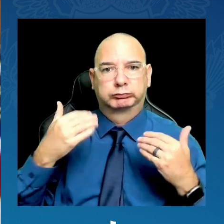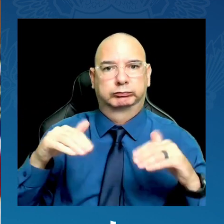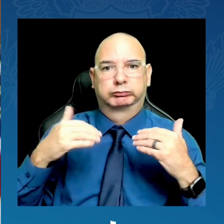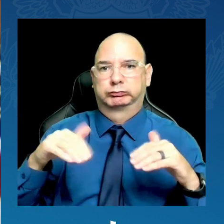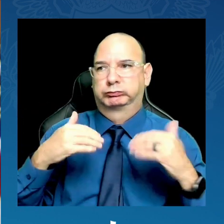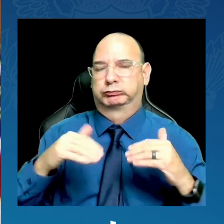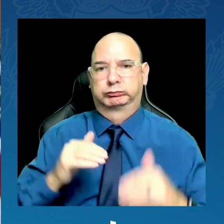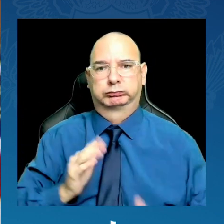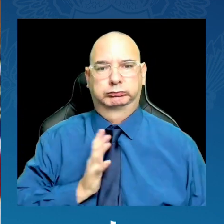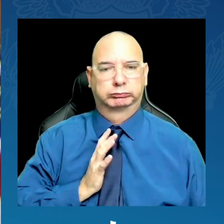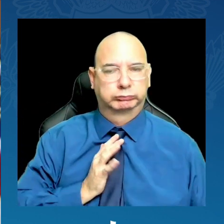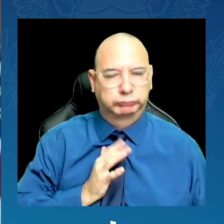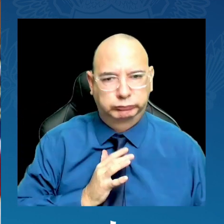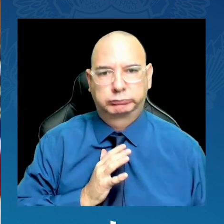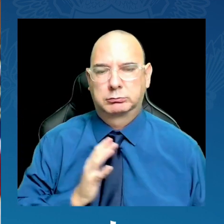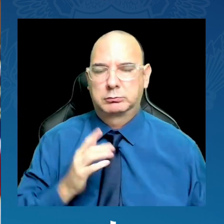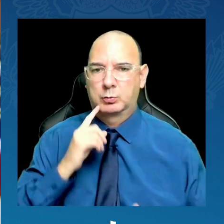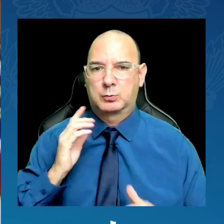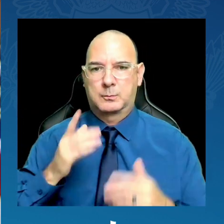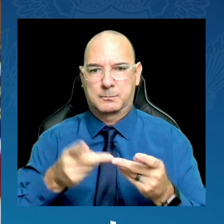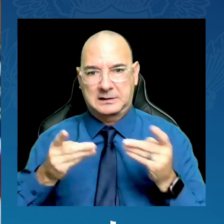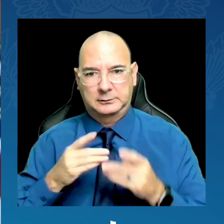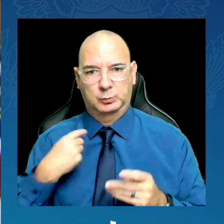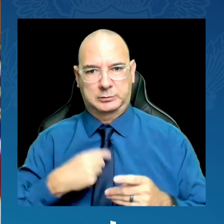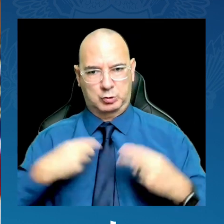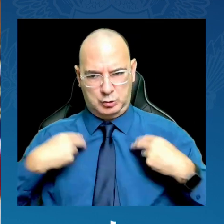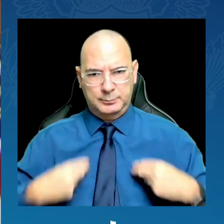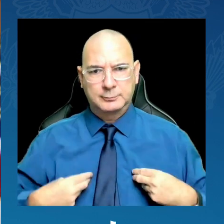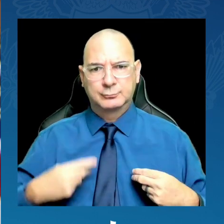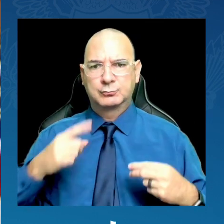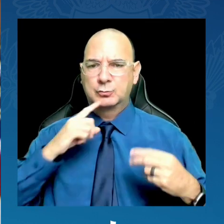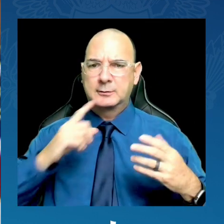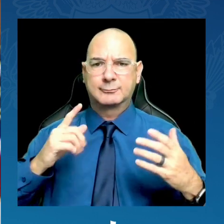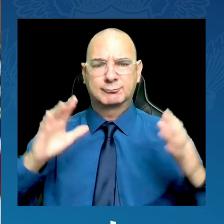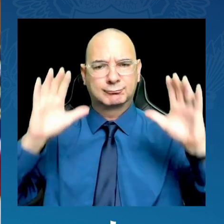This year is very special for us as we're celebrating